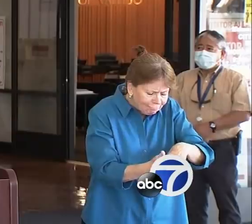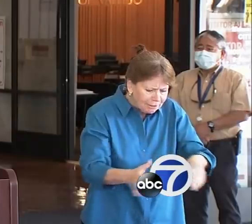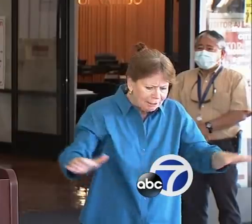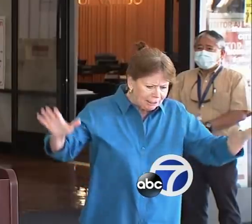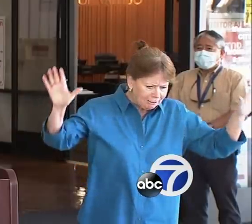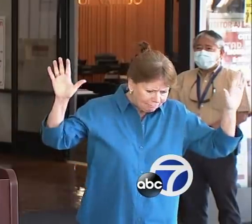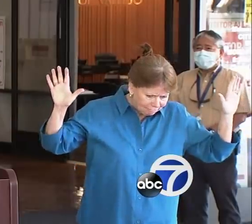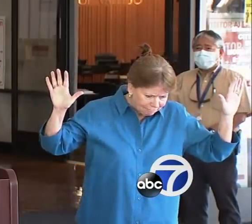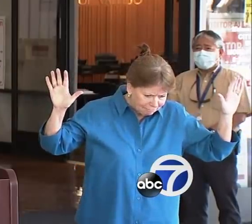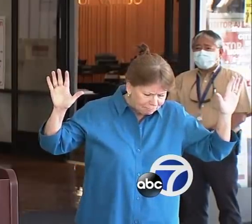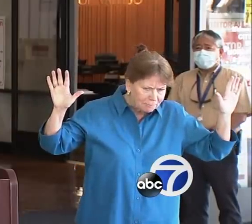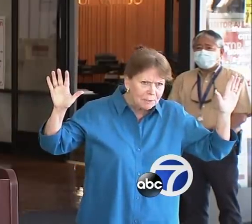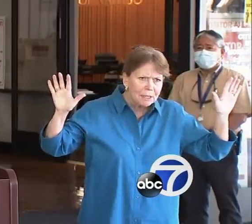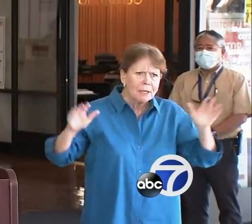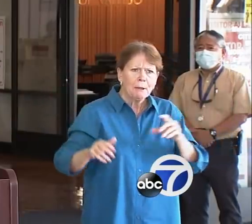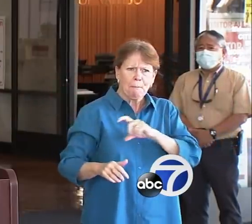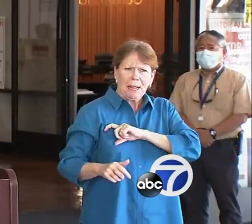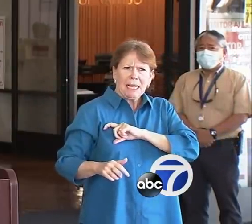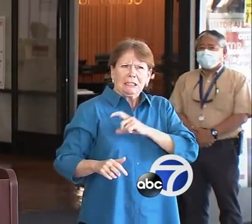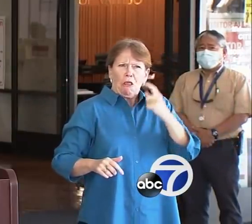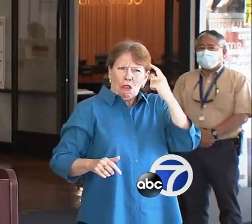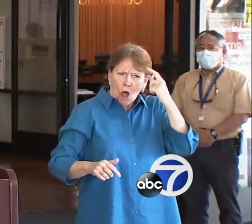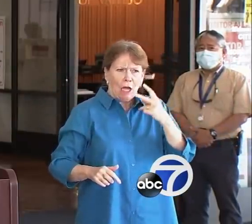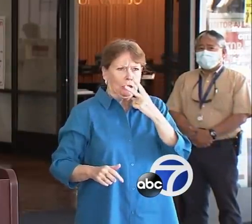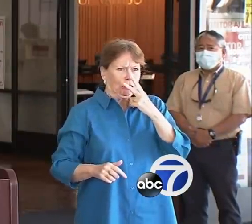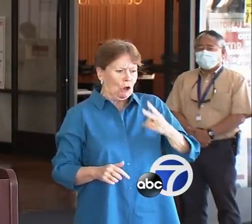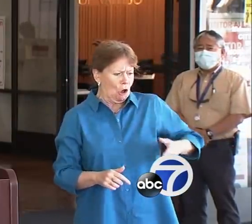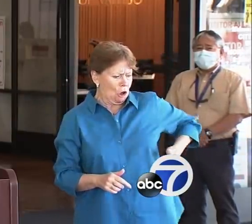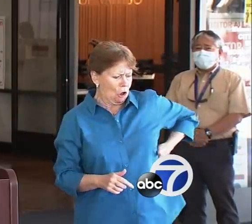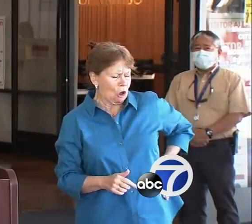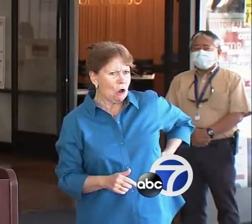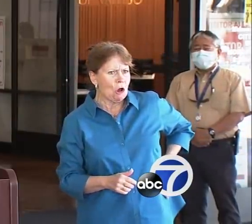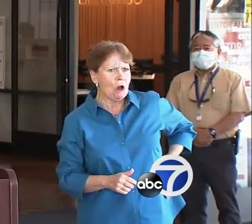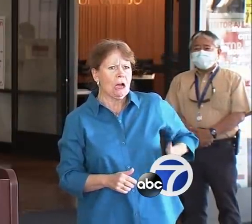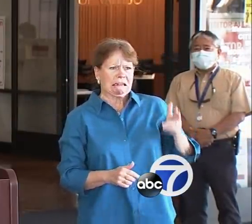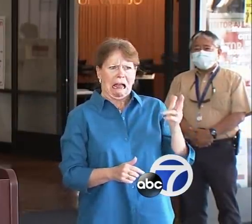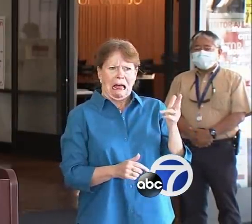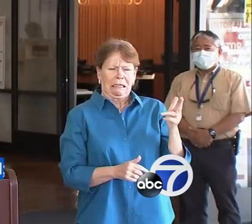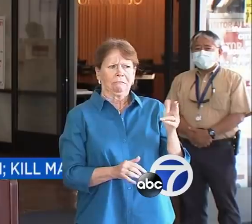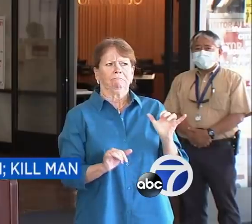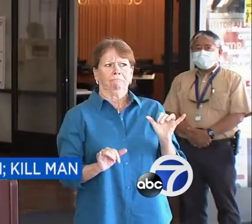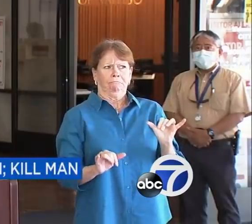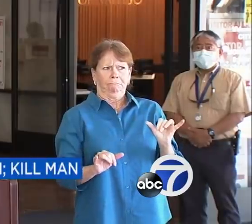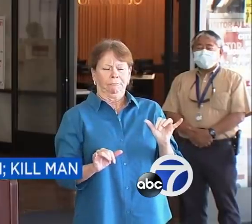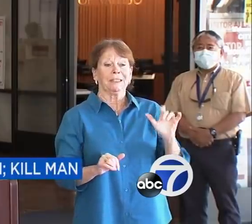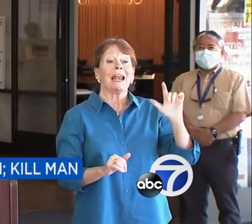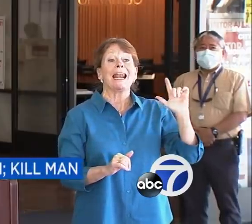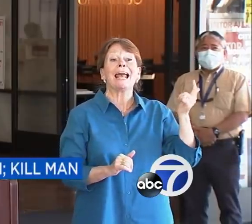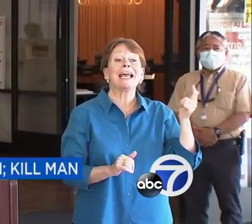HIS HANDS ABOVE HIS WAIST REVEALING WHAT APPEARED TO BE THE BUTT OF A HANDGUN.